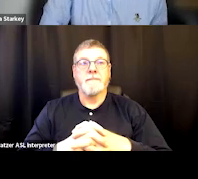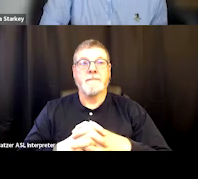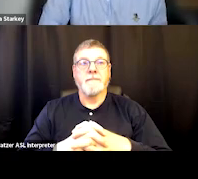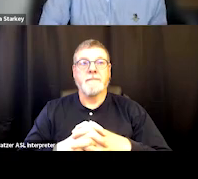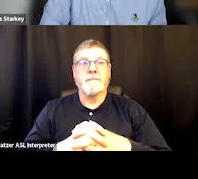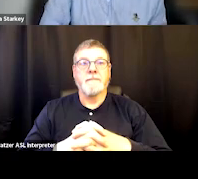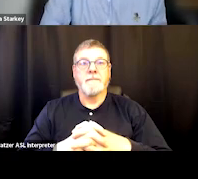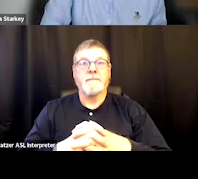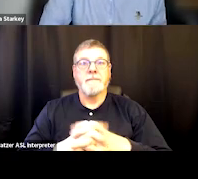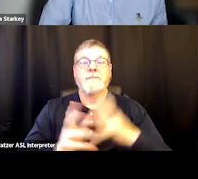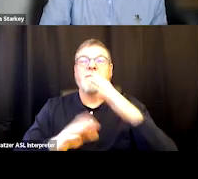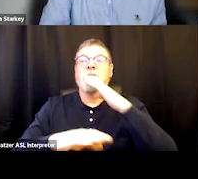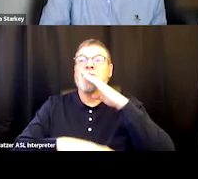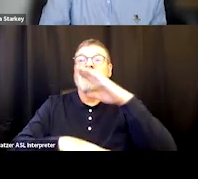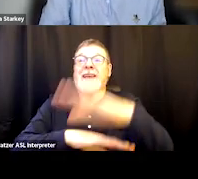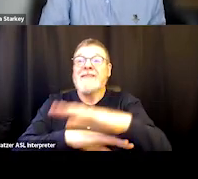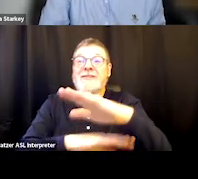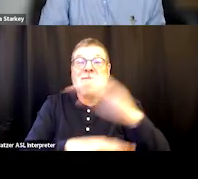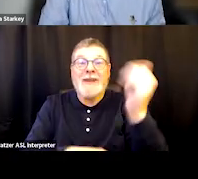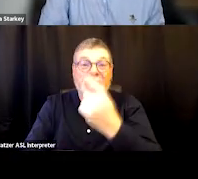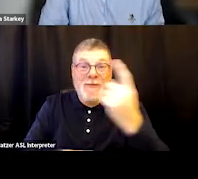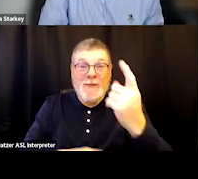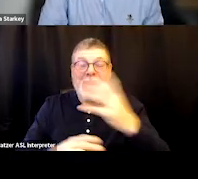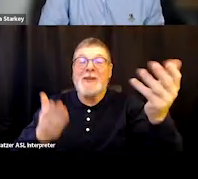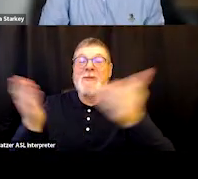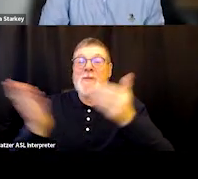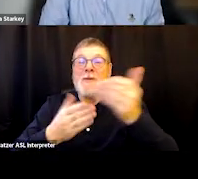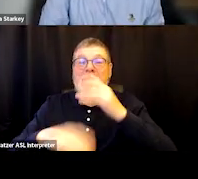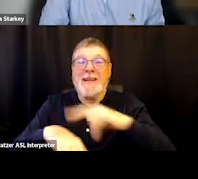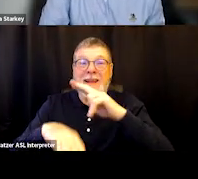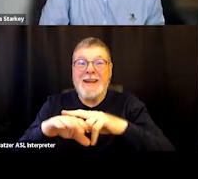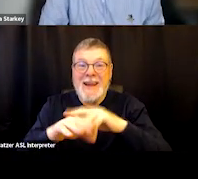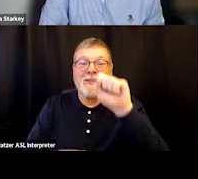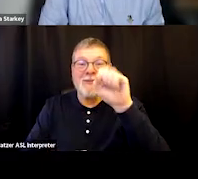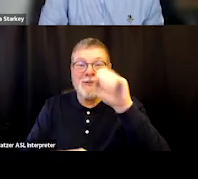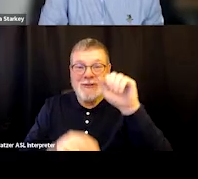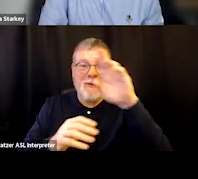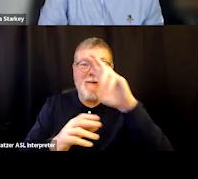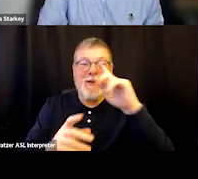Good afternoon, everyone, and welcome to our National SOAR Online Course Review Session